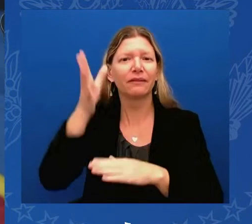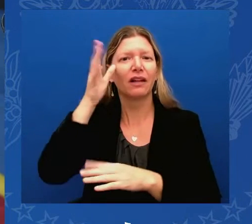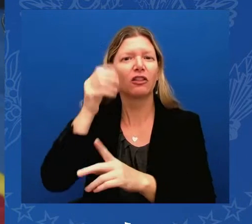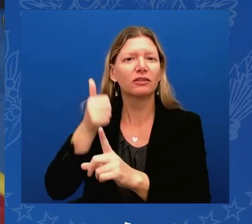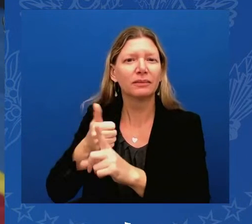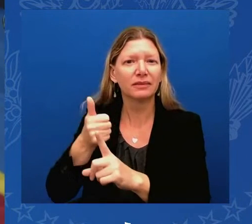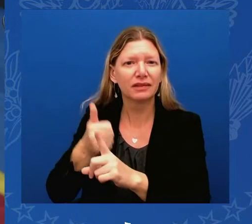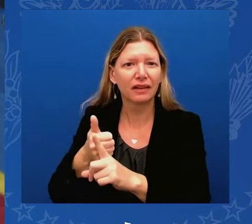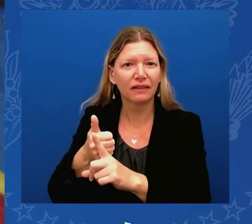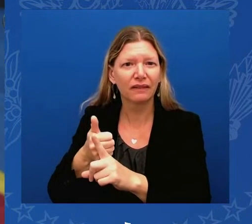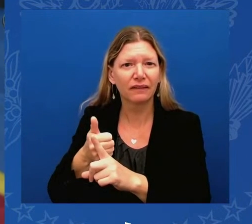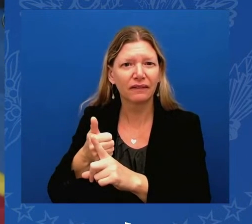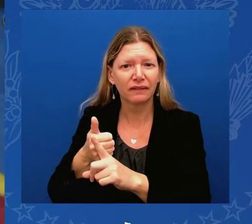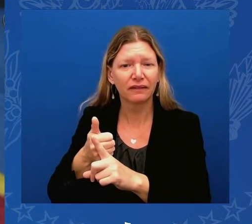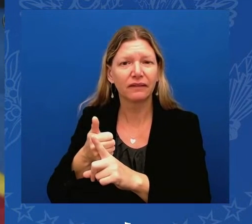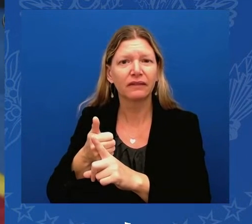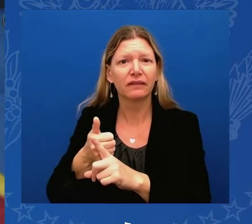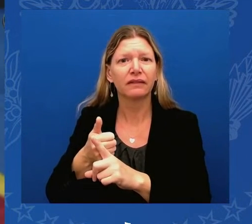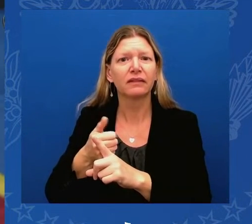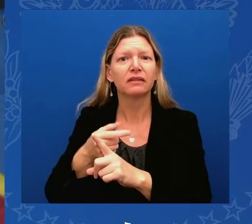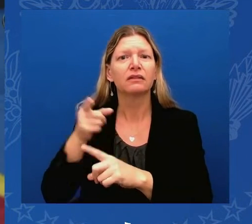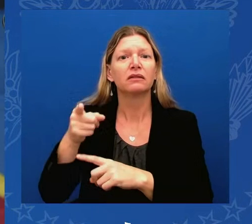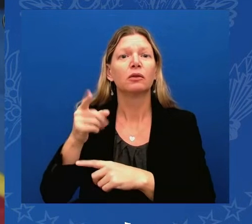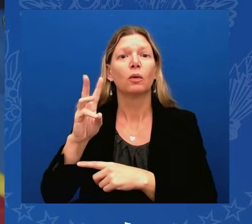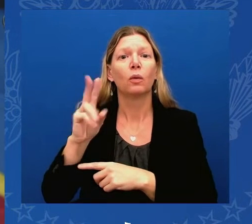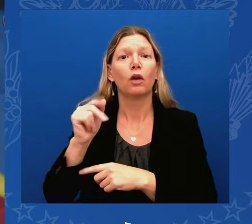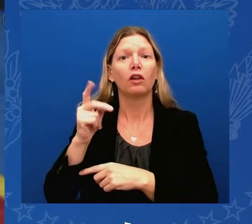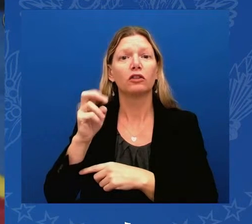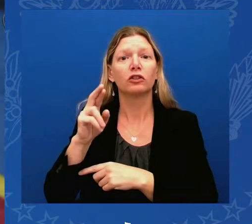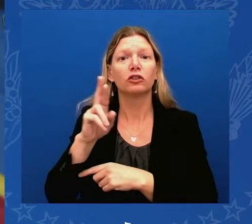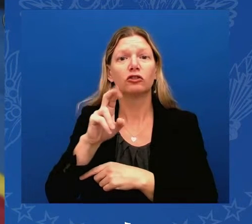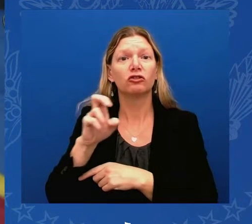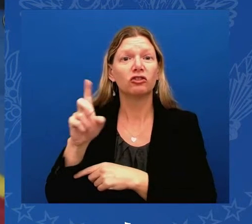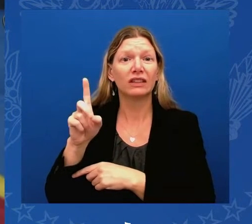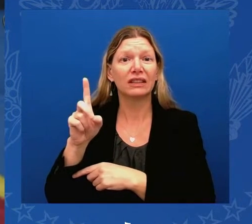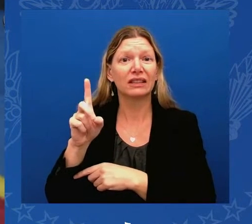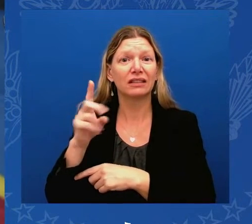having contracted stage four glioblastoma because he was a year in Iraq as a major --